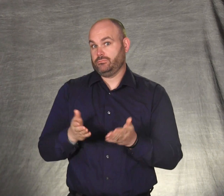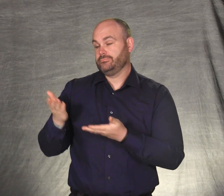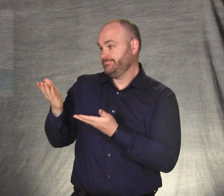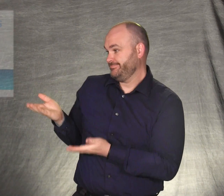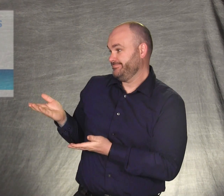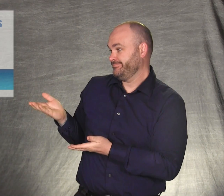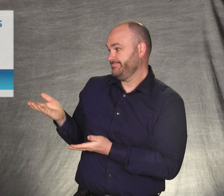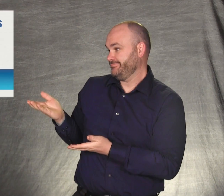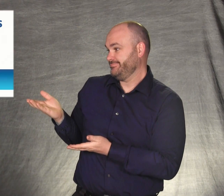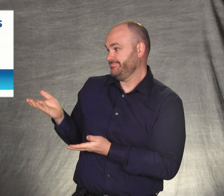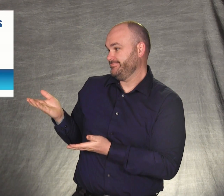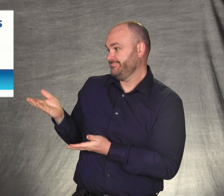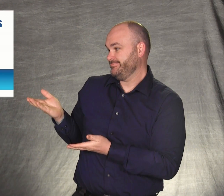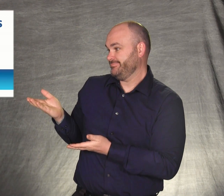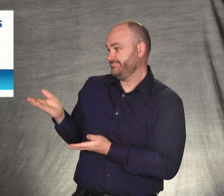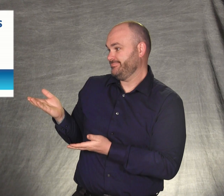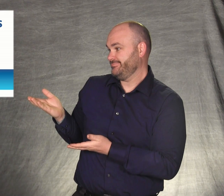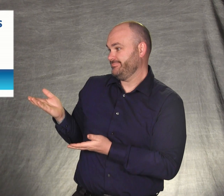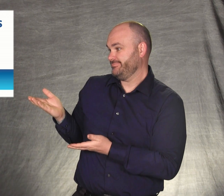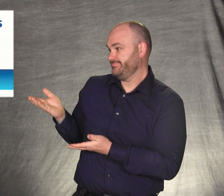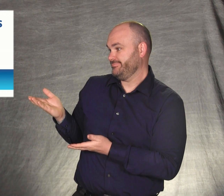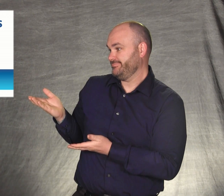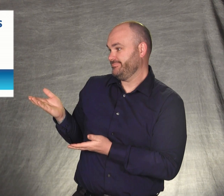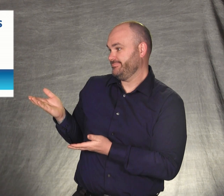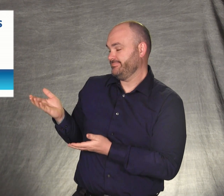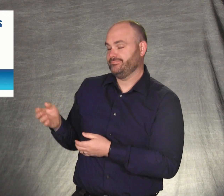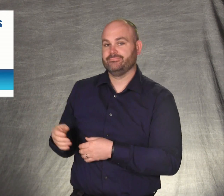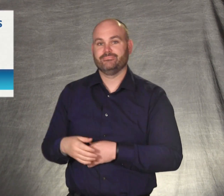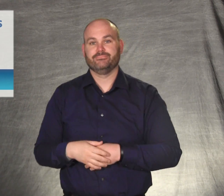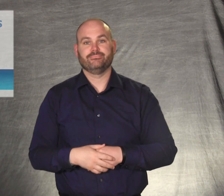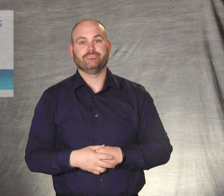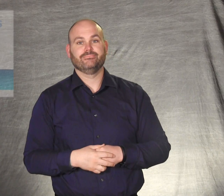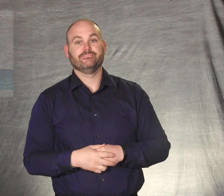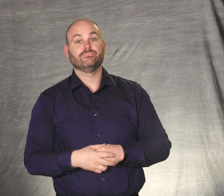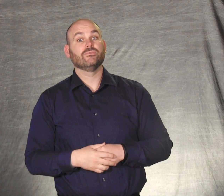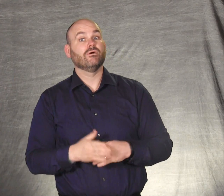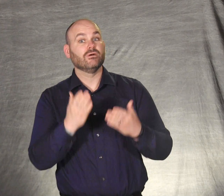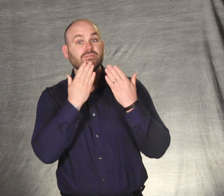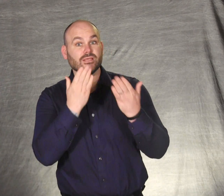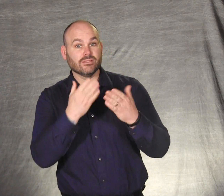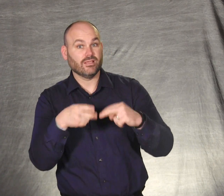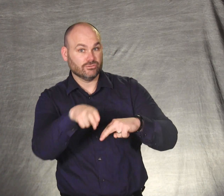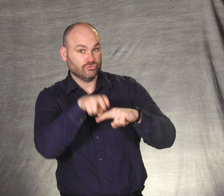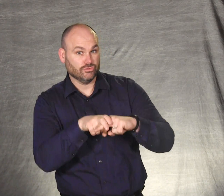Representative Tama Theis and Senator Ann Rest. Also thanks to the chair